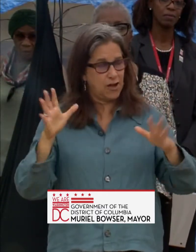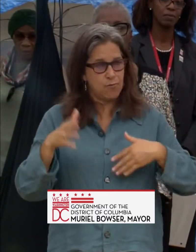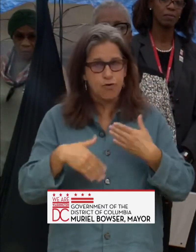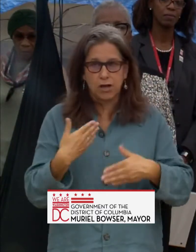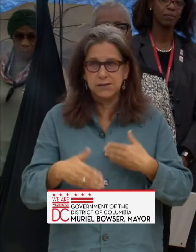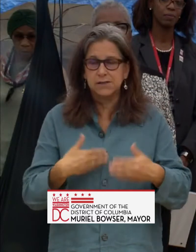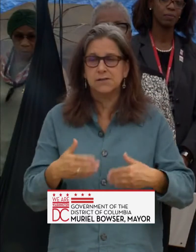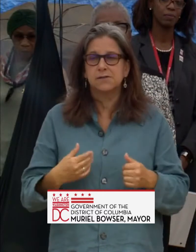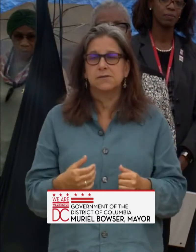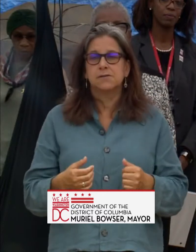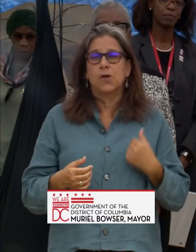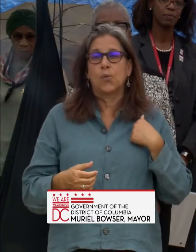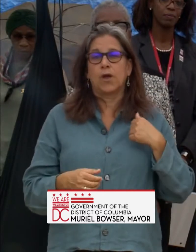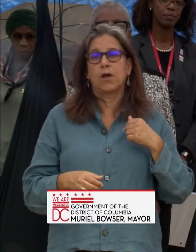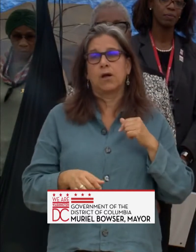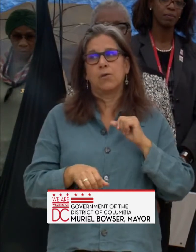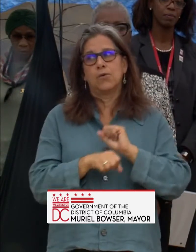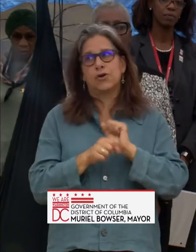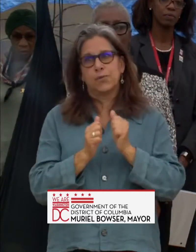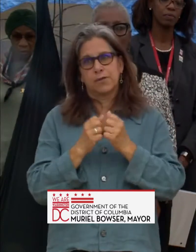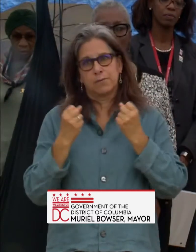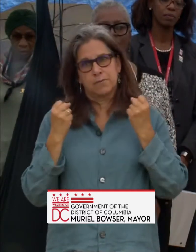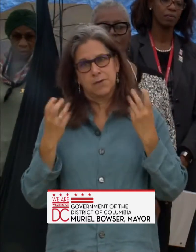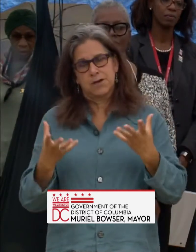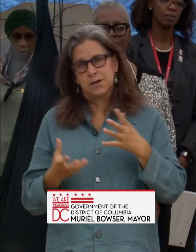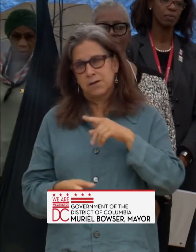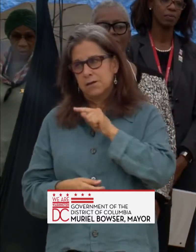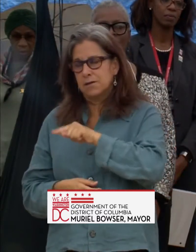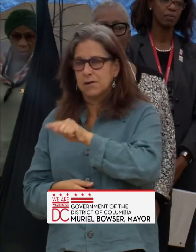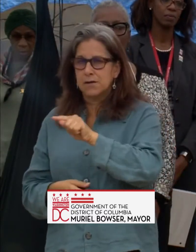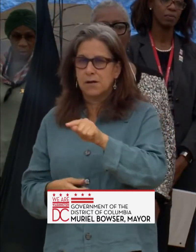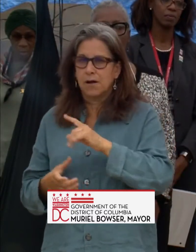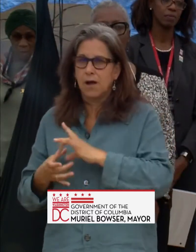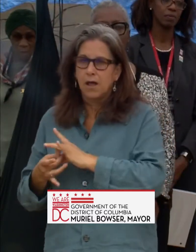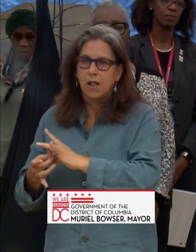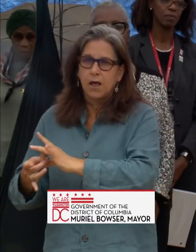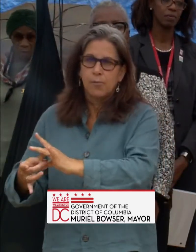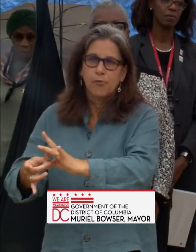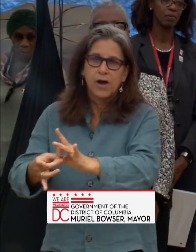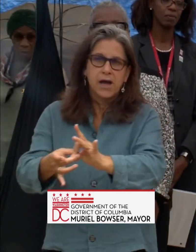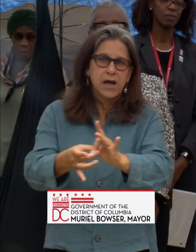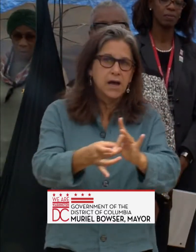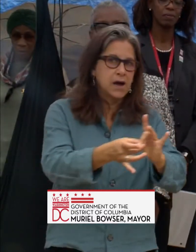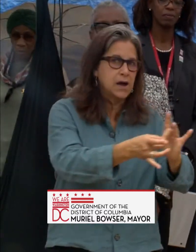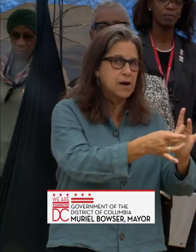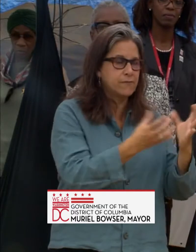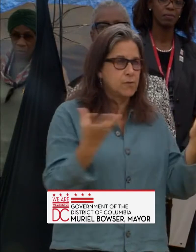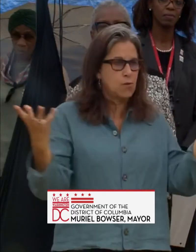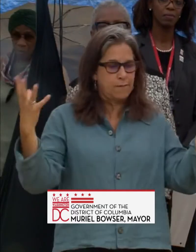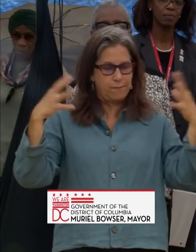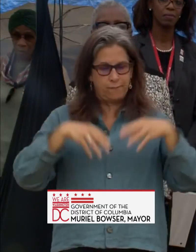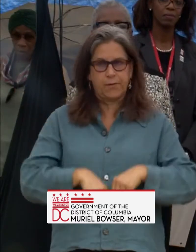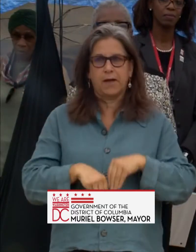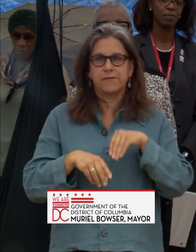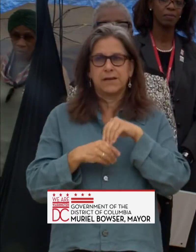SOMETHING WE STARTED EVEN AT THE DESIGN PHASE OF THE PROGRAM. SO THERE HAS BEEN A LOT OF THOUGHT IN HOW WE WORK TOGETHER